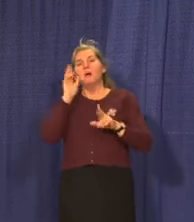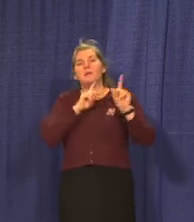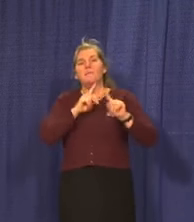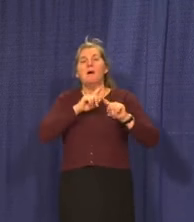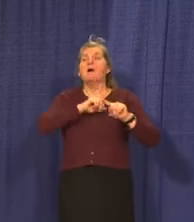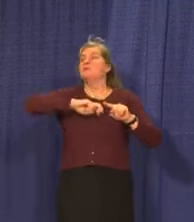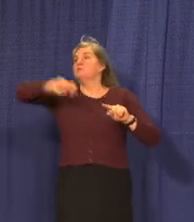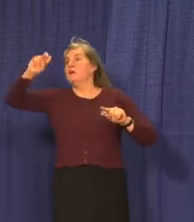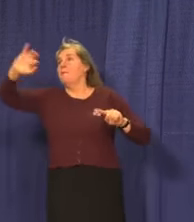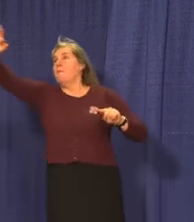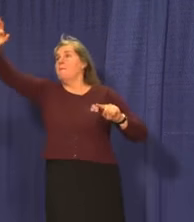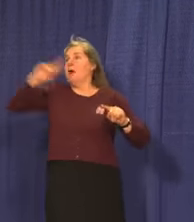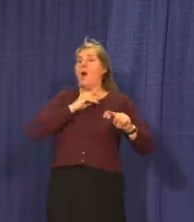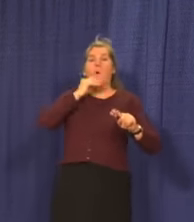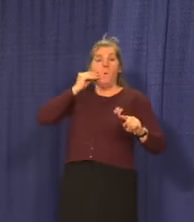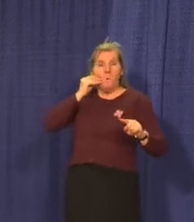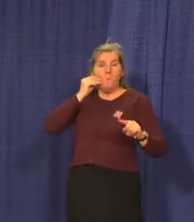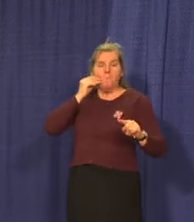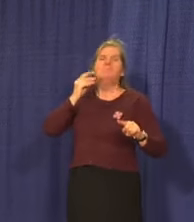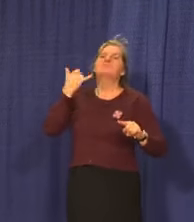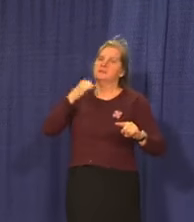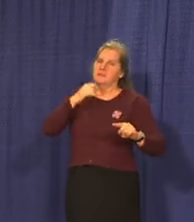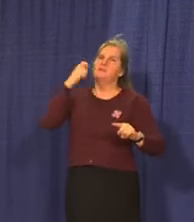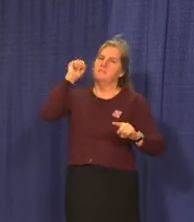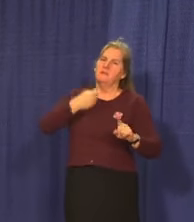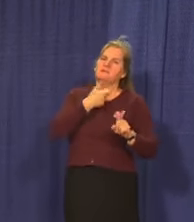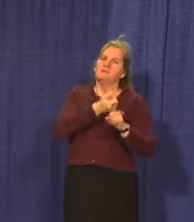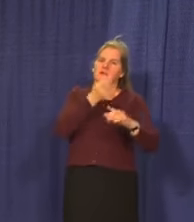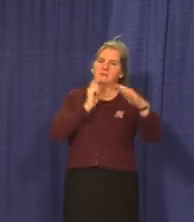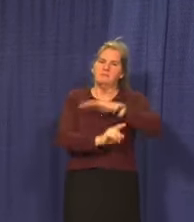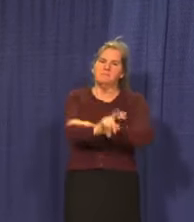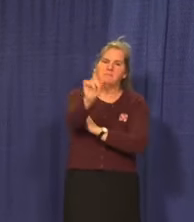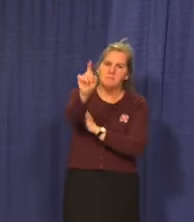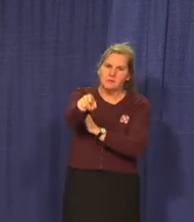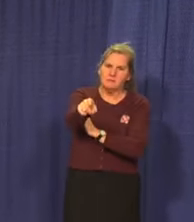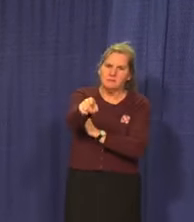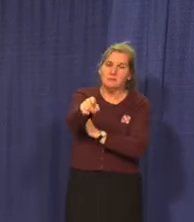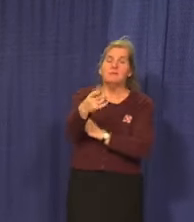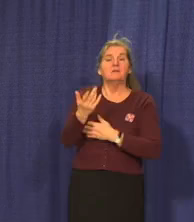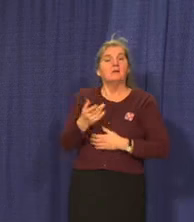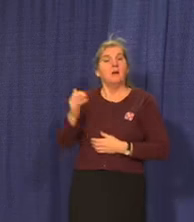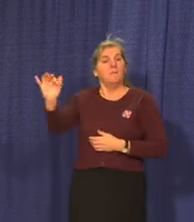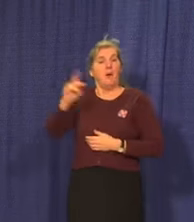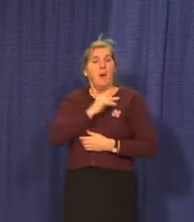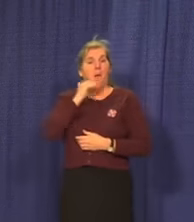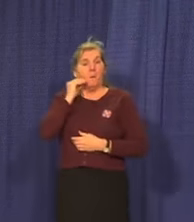TRAVEL OUTSIDE OF THE TERRITORY. TRAVELLERS AND YUKON RESIDENTS RETURNING HOME MUST HAVE A SELF